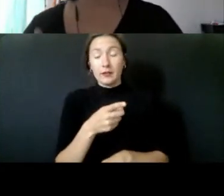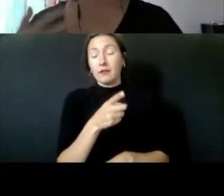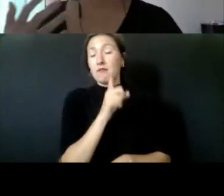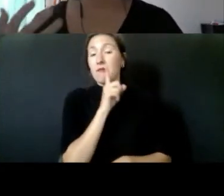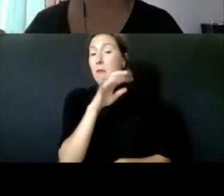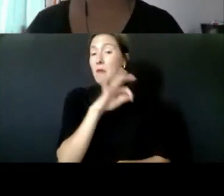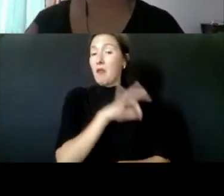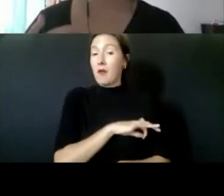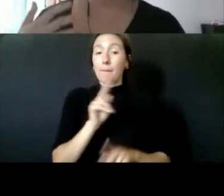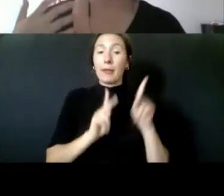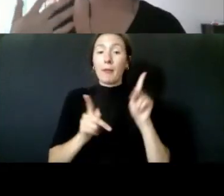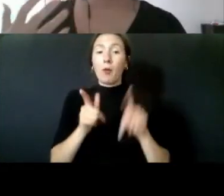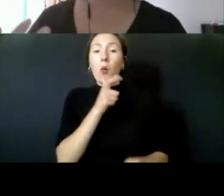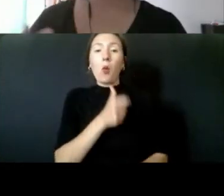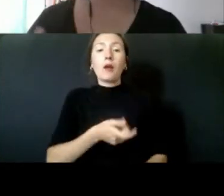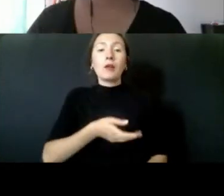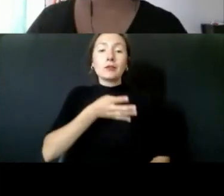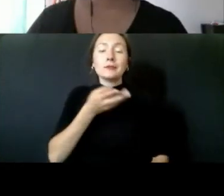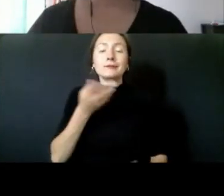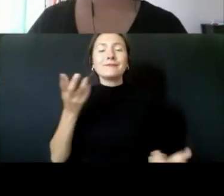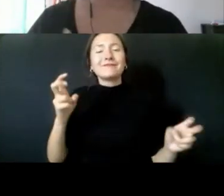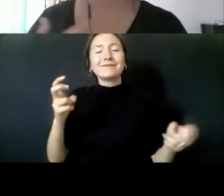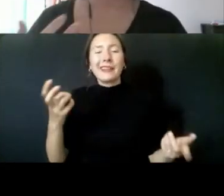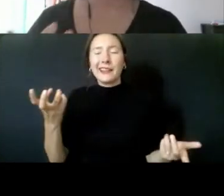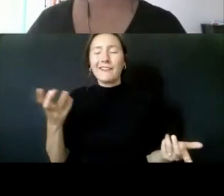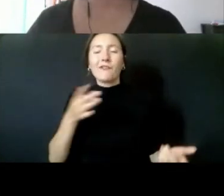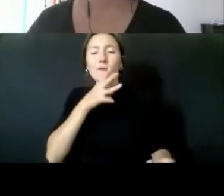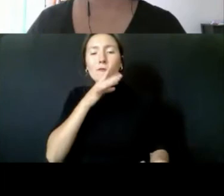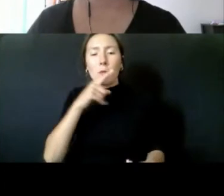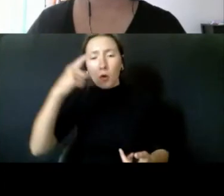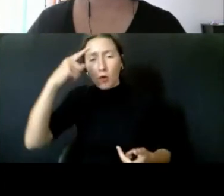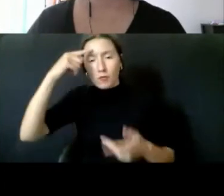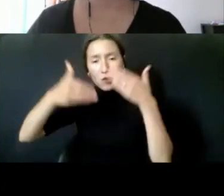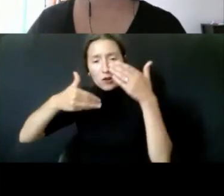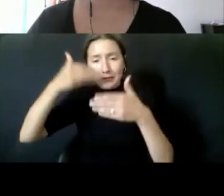it's basically good for people with learning disabilities for example my son is autistic